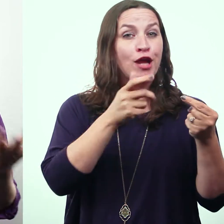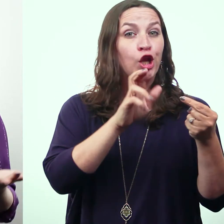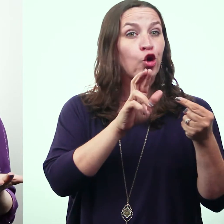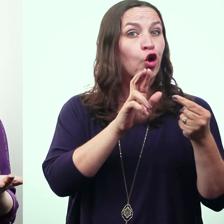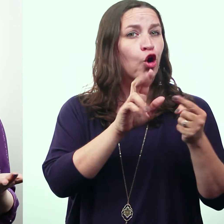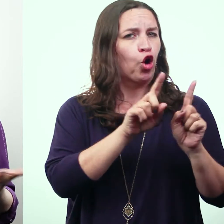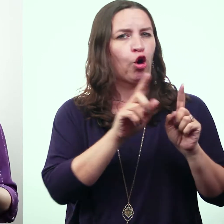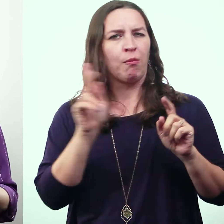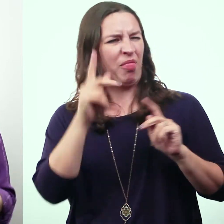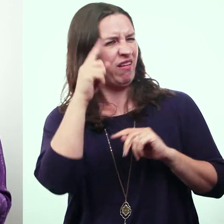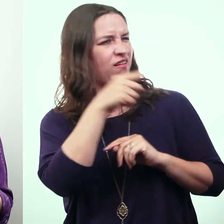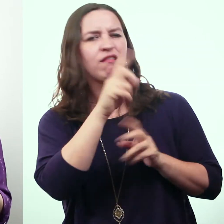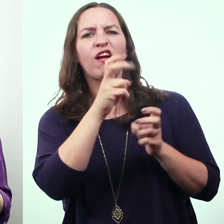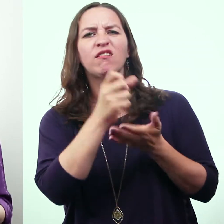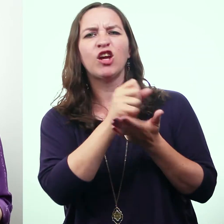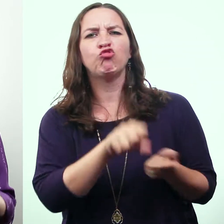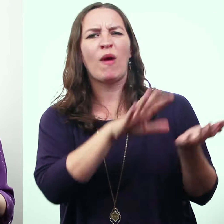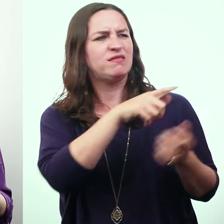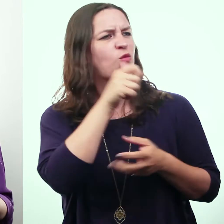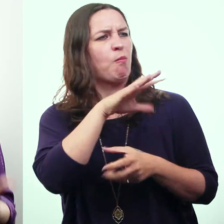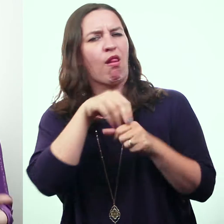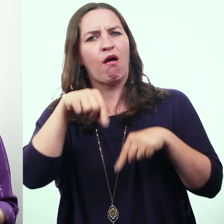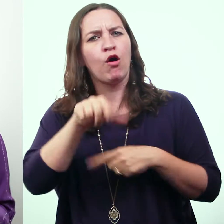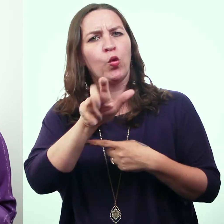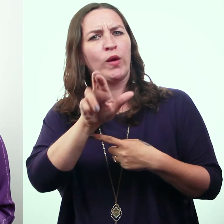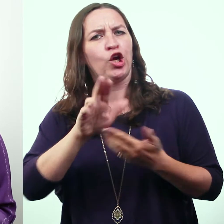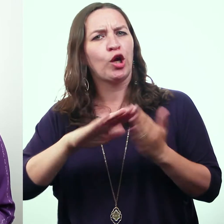get erased and people sort of treat them or think that maybe they don't actually belong